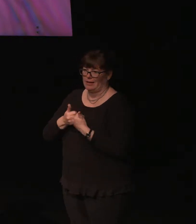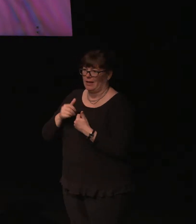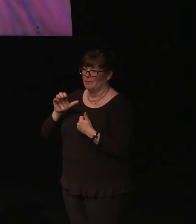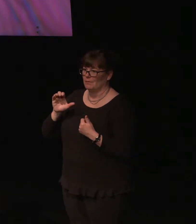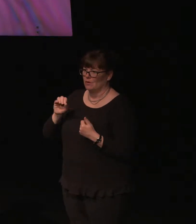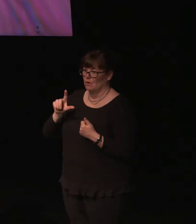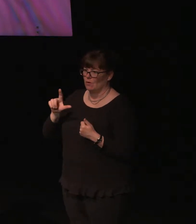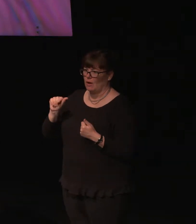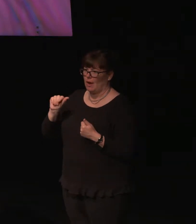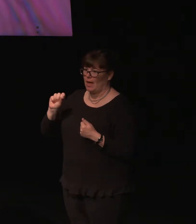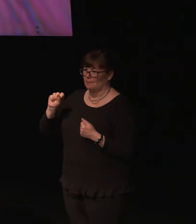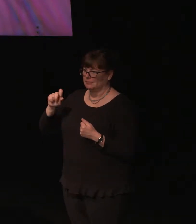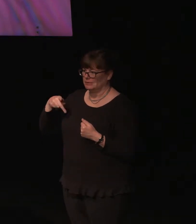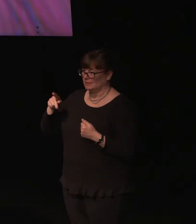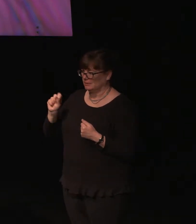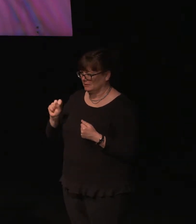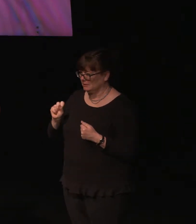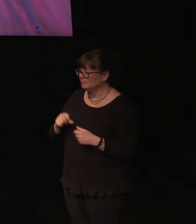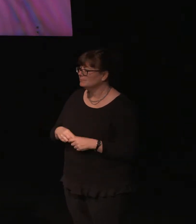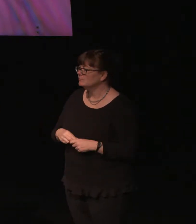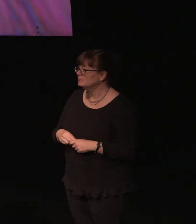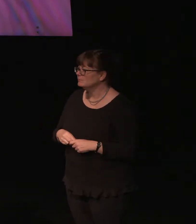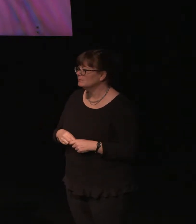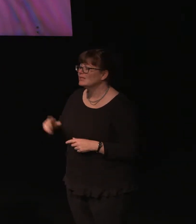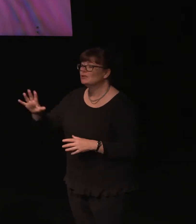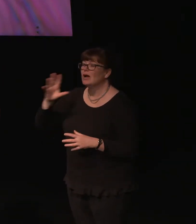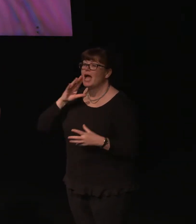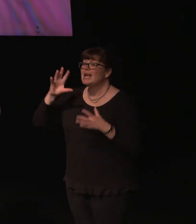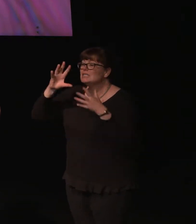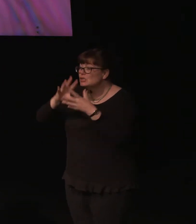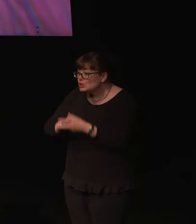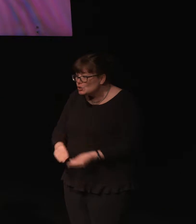So I'm gonna tell you a story. I'm gonna tell you the story of this game.